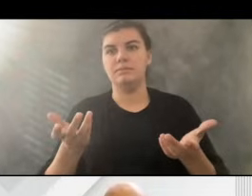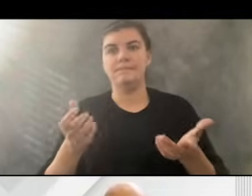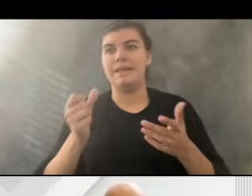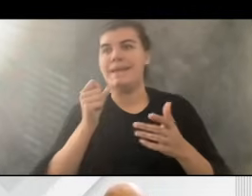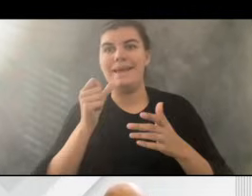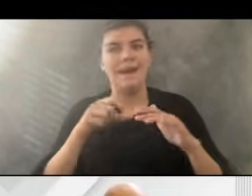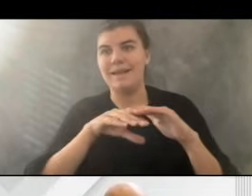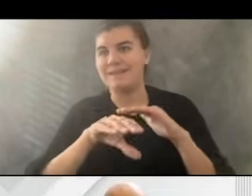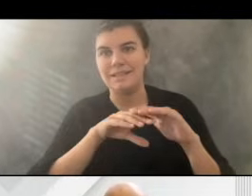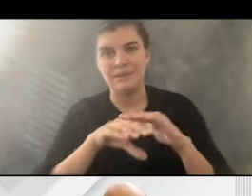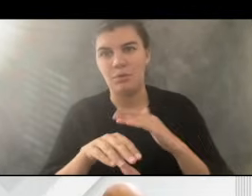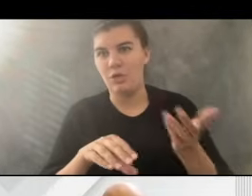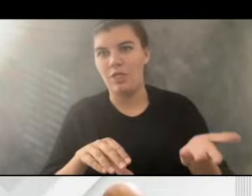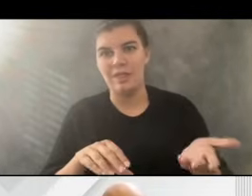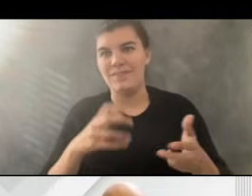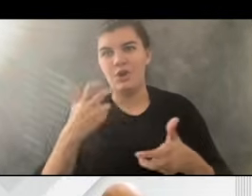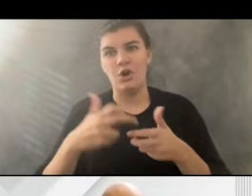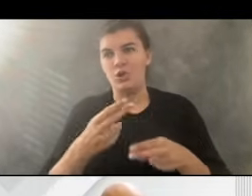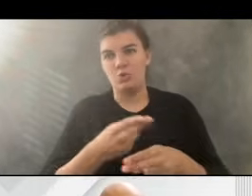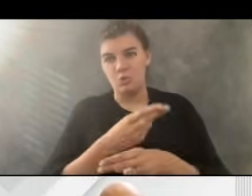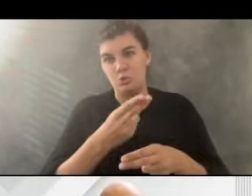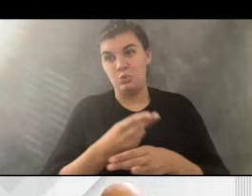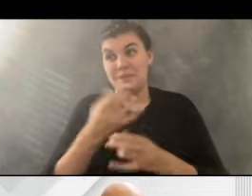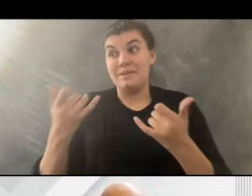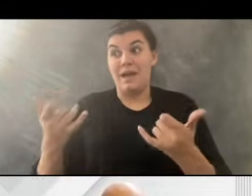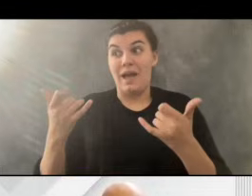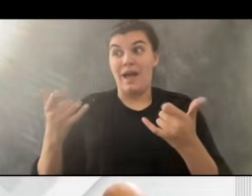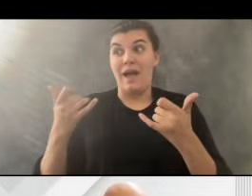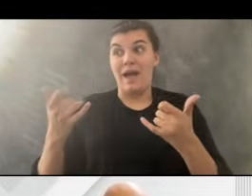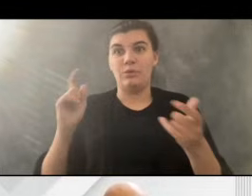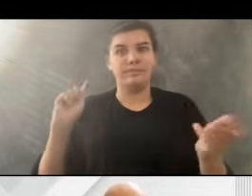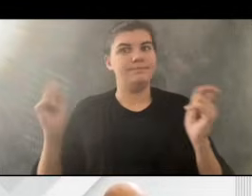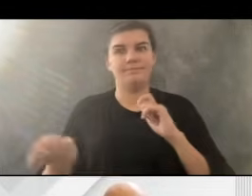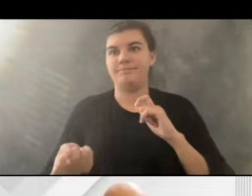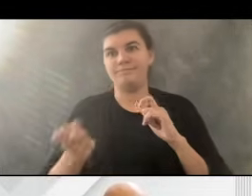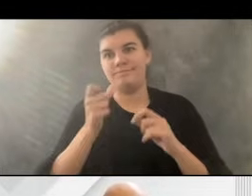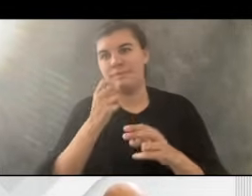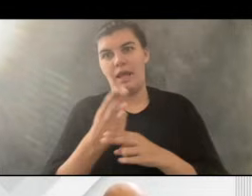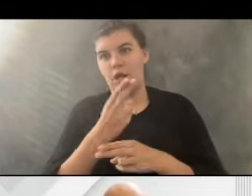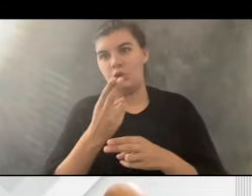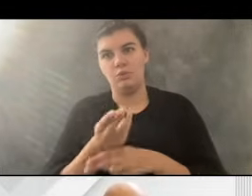they're really not used these days if you've got an up-to-date accessible pedestrian signal.